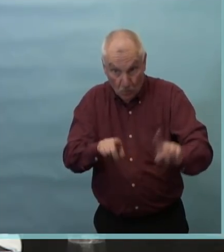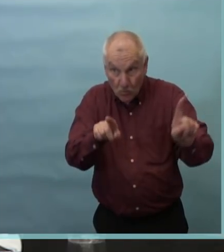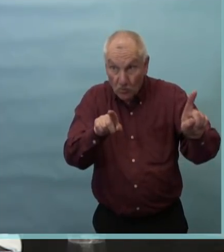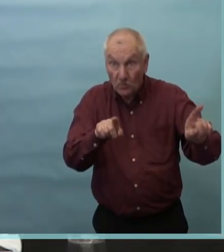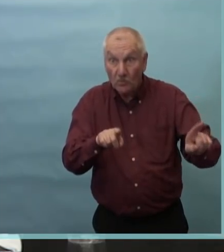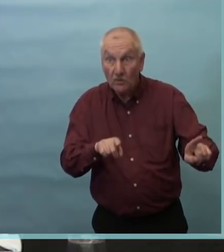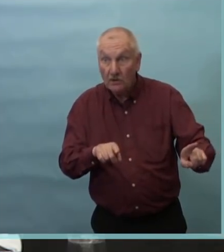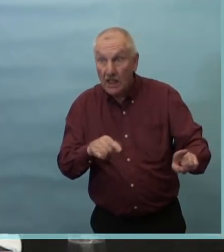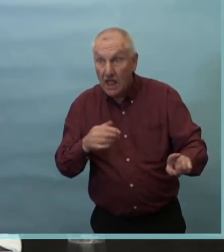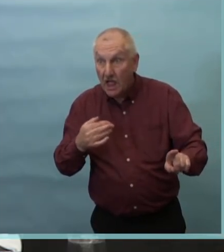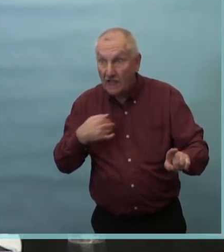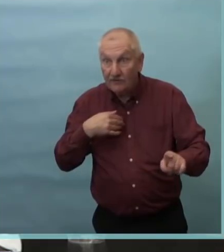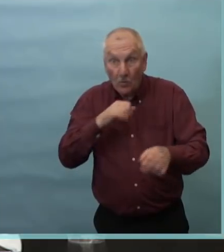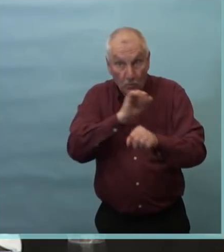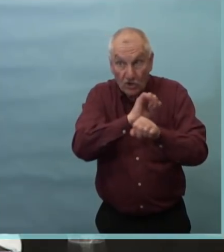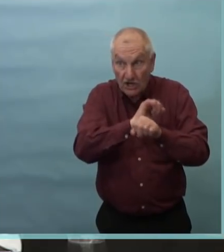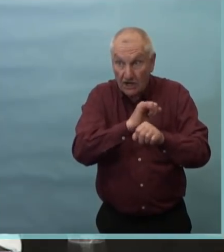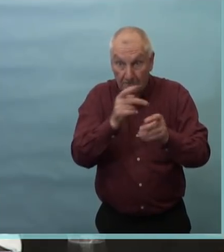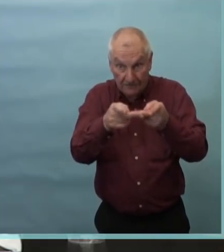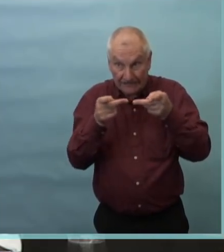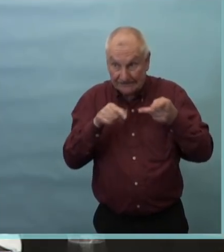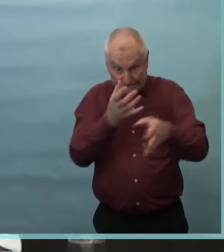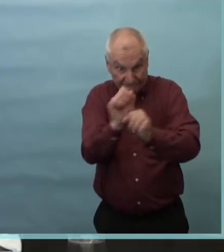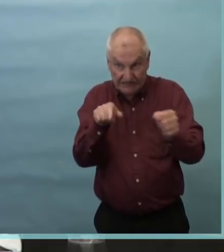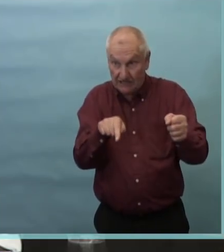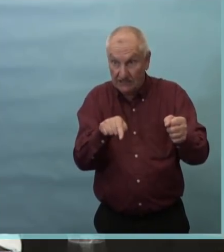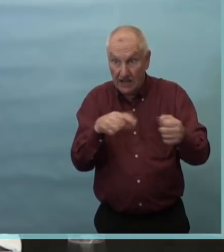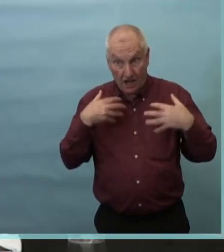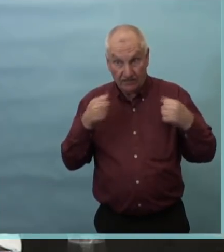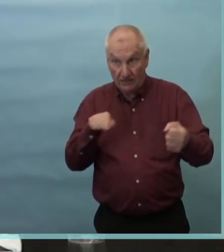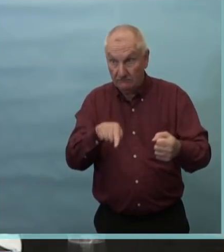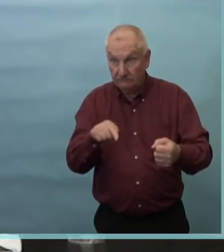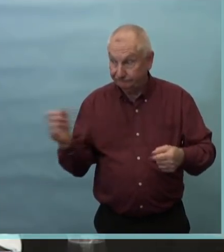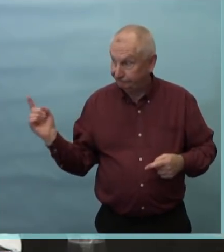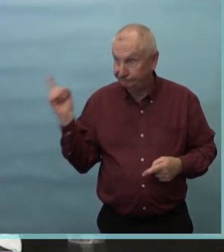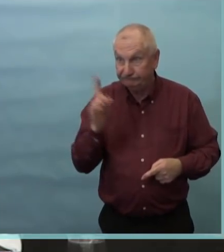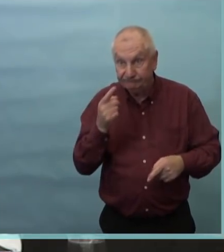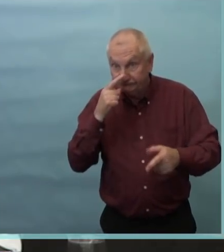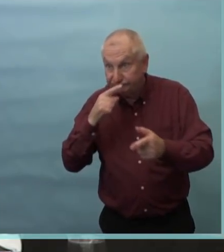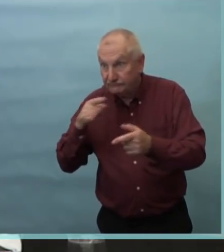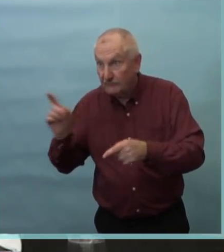could be involved that there is issues that were brought forward and but you